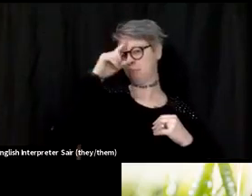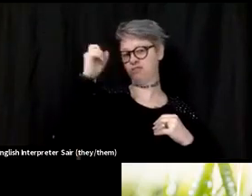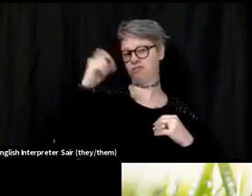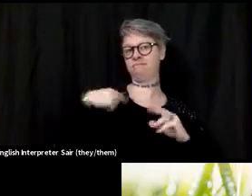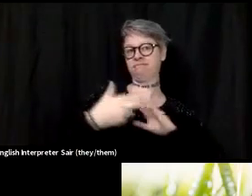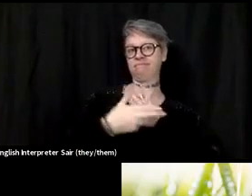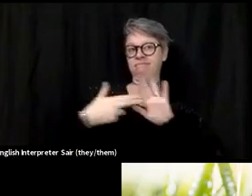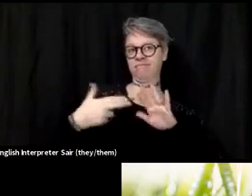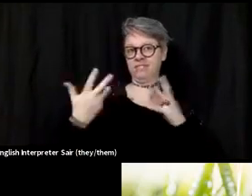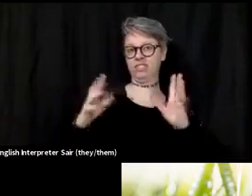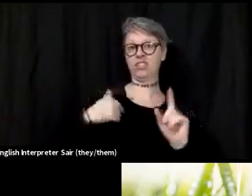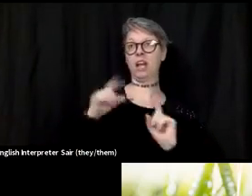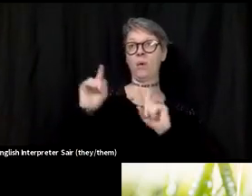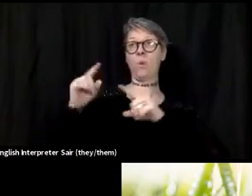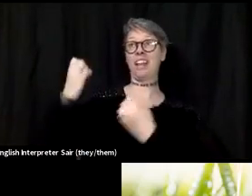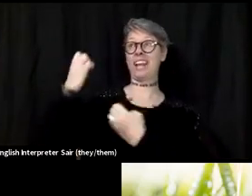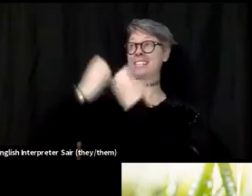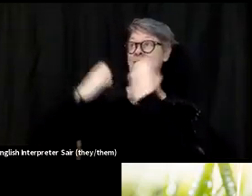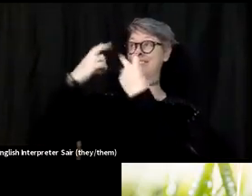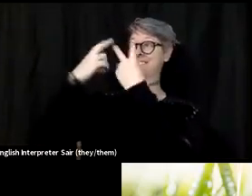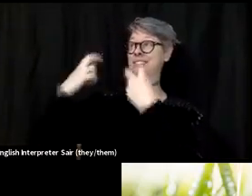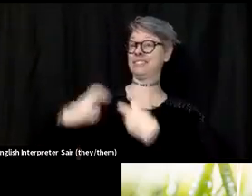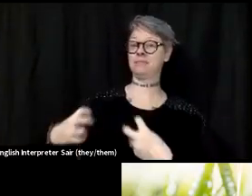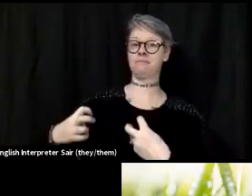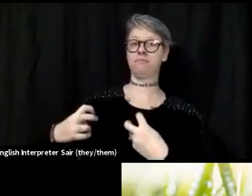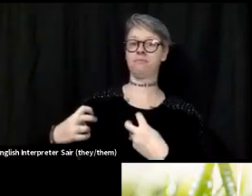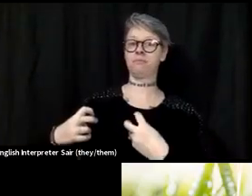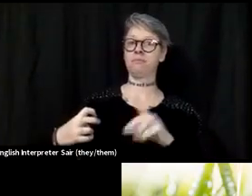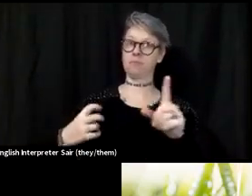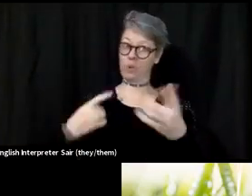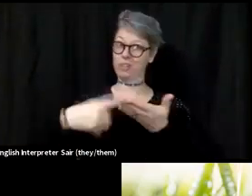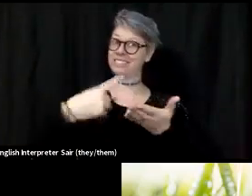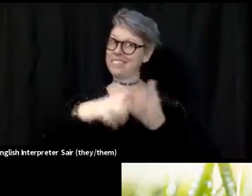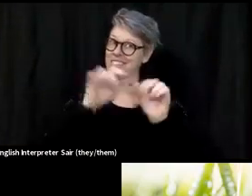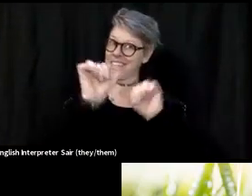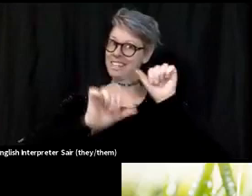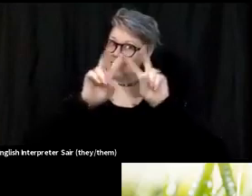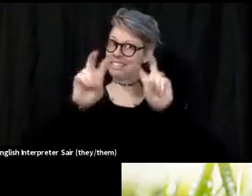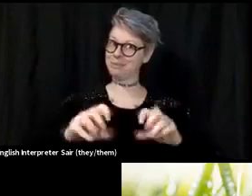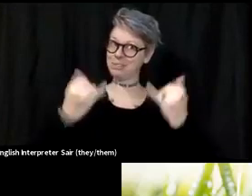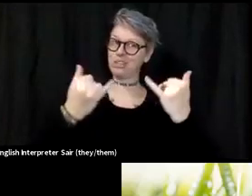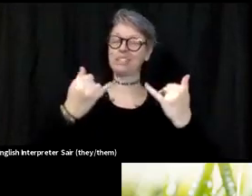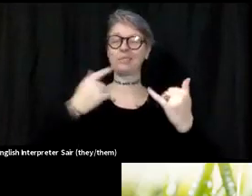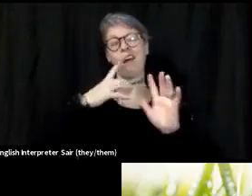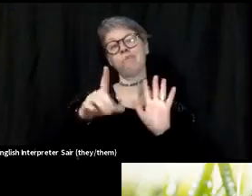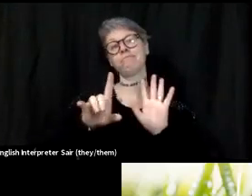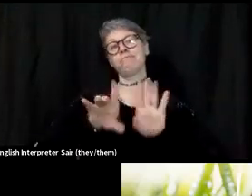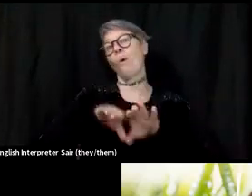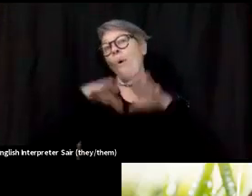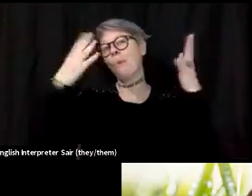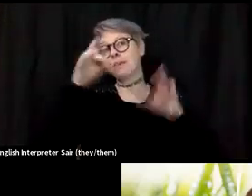summer myself. I Just found out the summer I went for. an assessment. talking about assessments today.